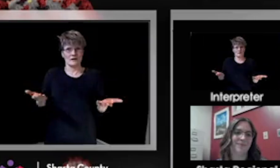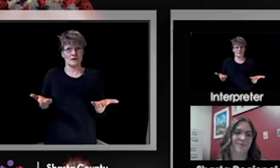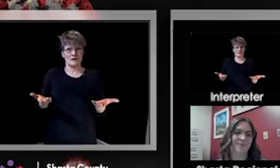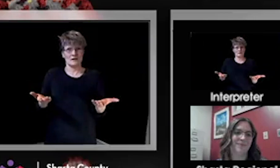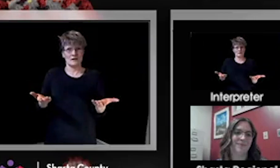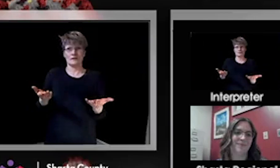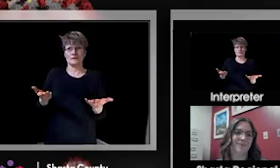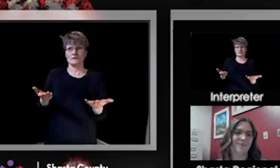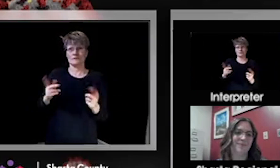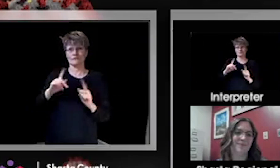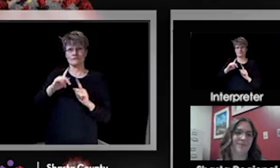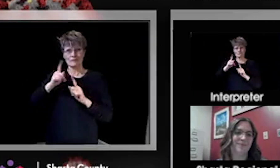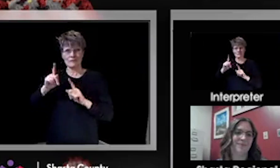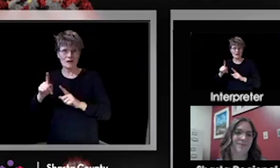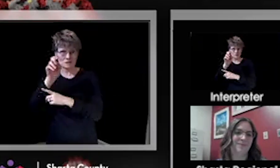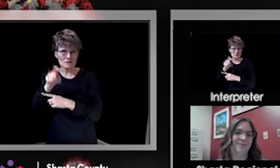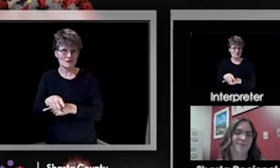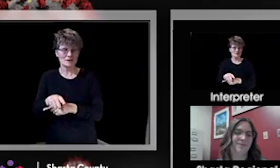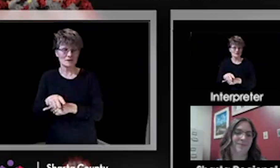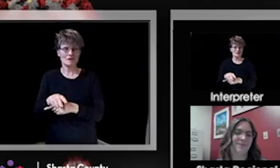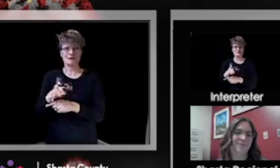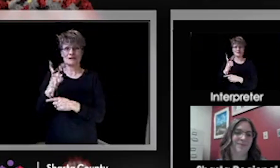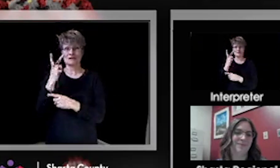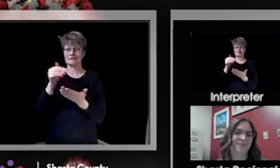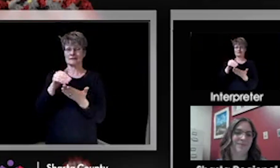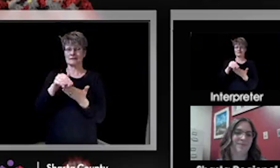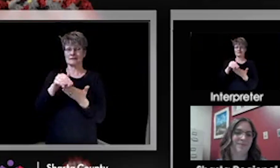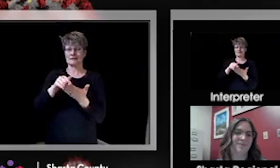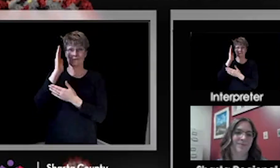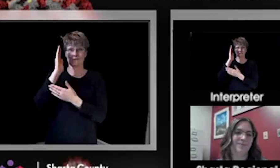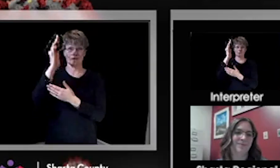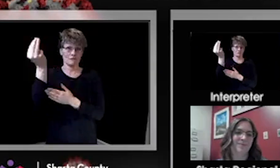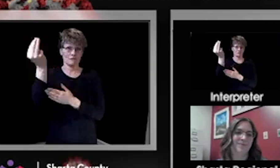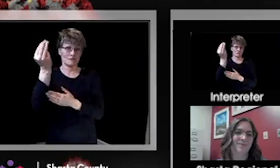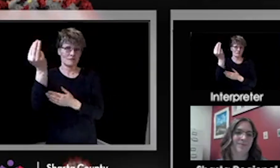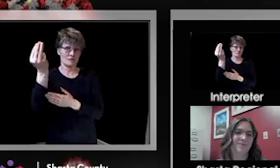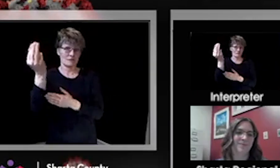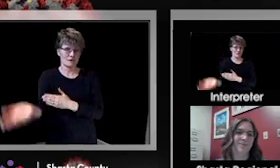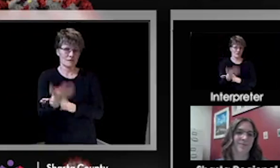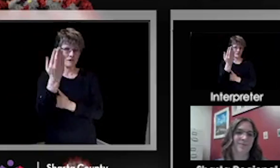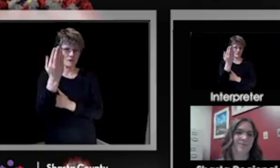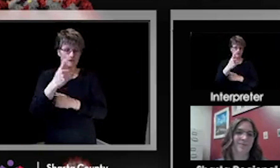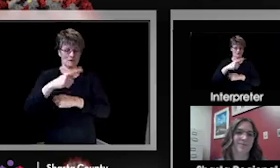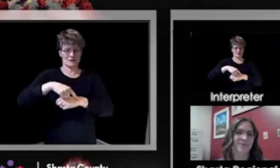and we will be back Monday morning at 11 a.m. Everyone enjoy a safe and healthy weekend.